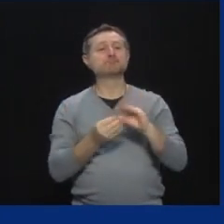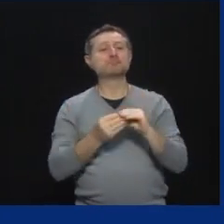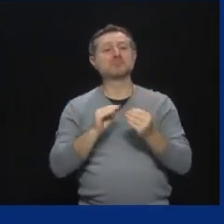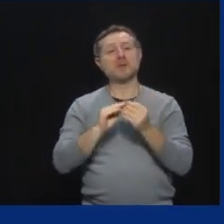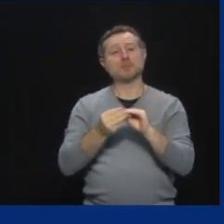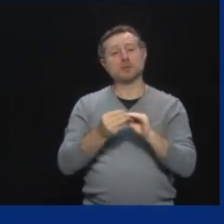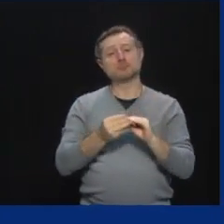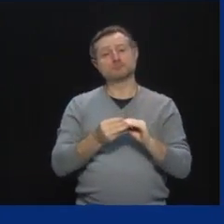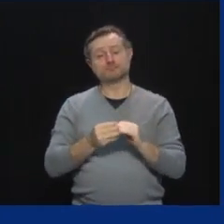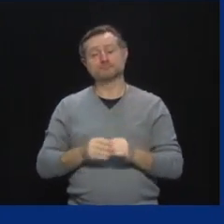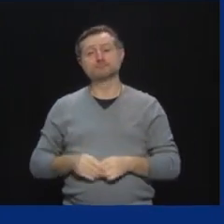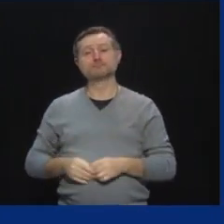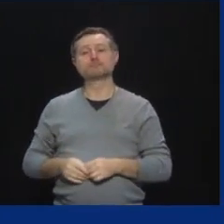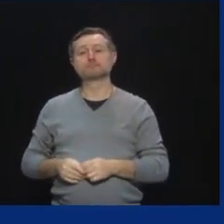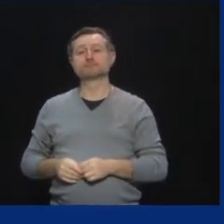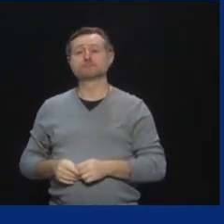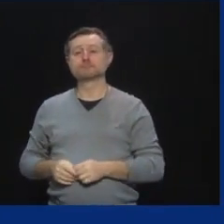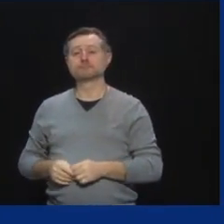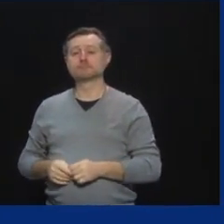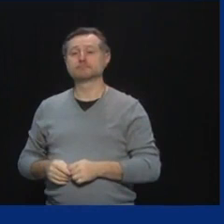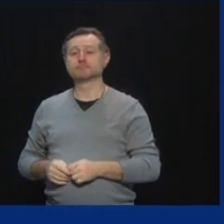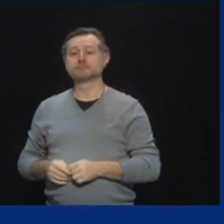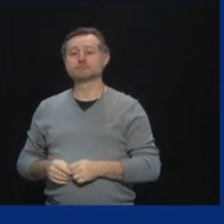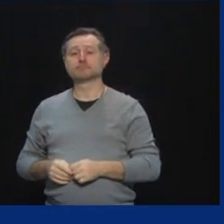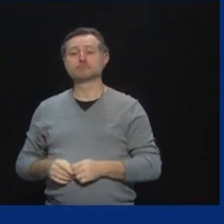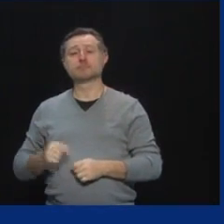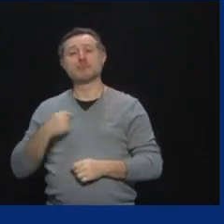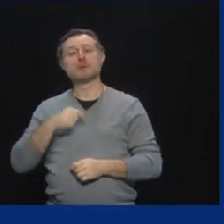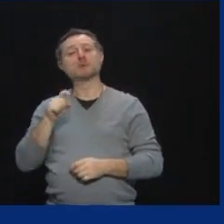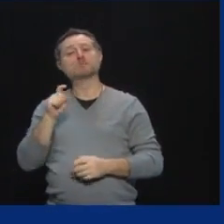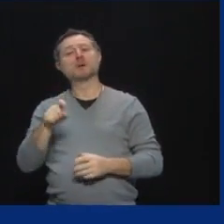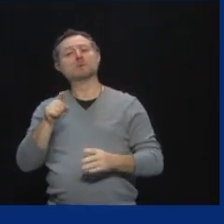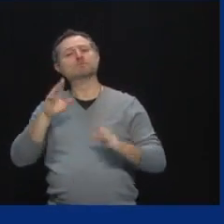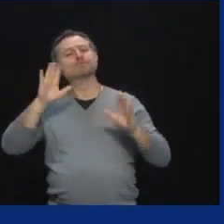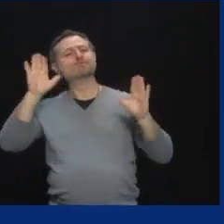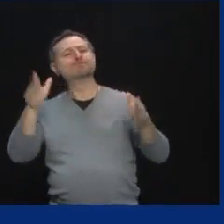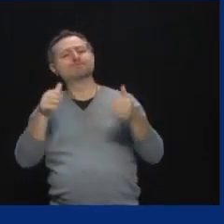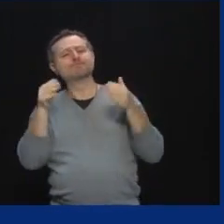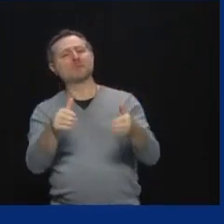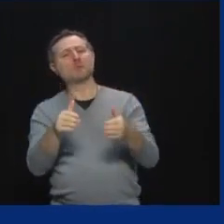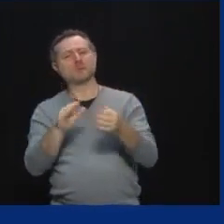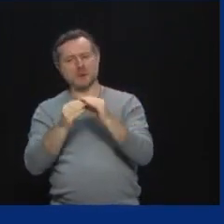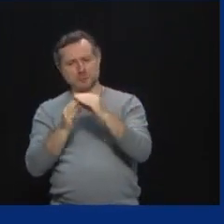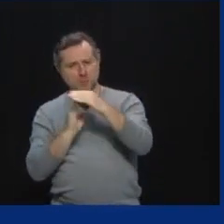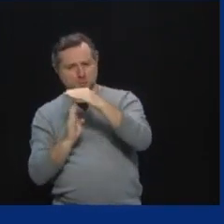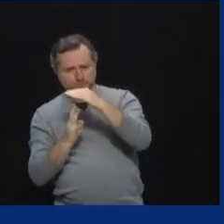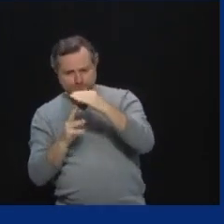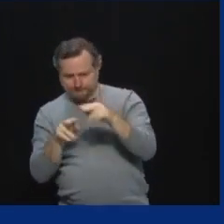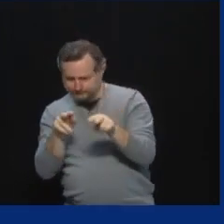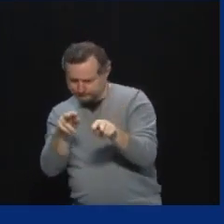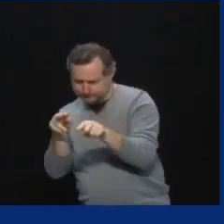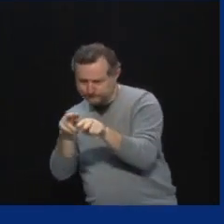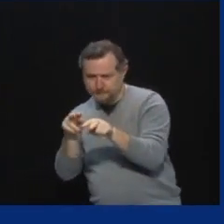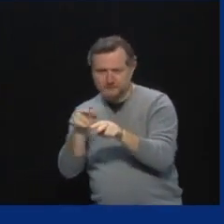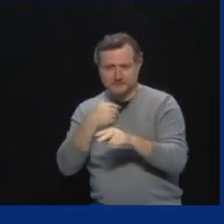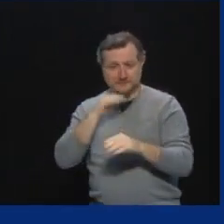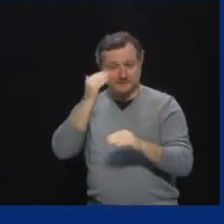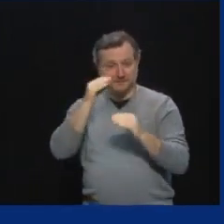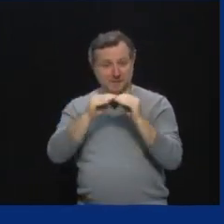We have to make sure that we focus on this. It looks like a little plateau. But I'm not going to declare the plateau. I want to watch those numbers